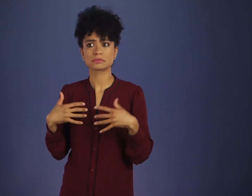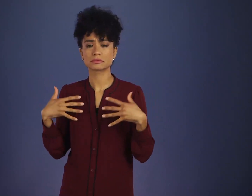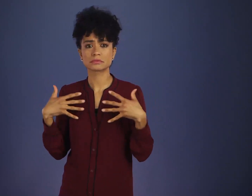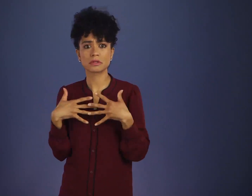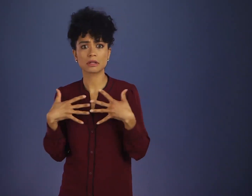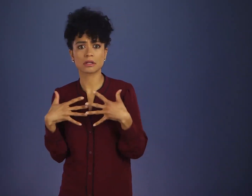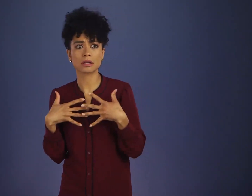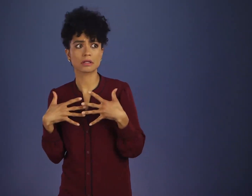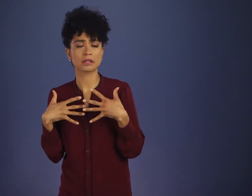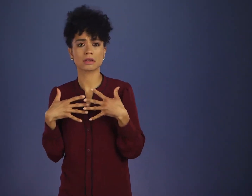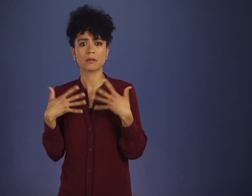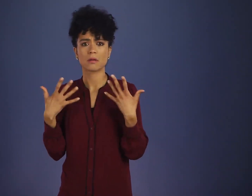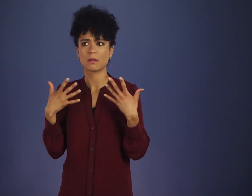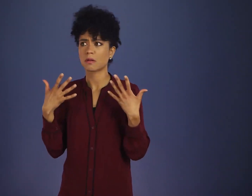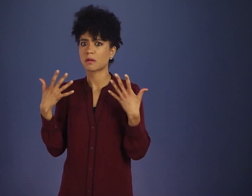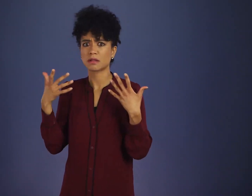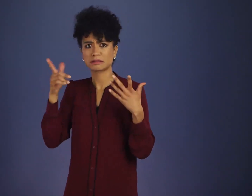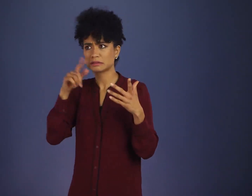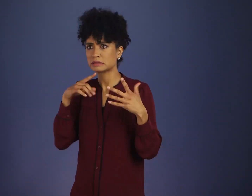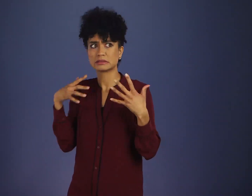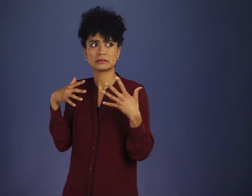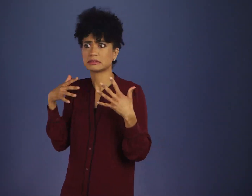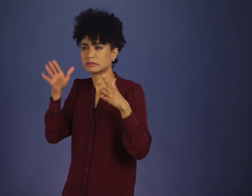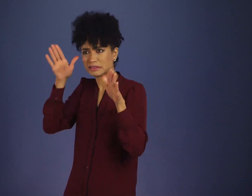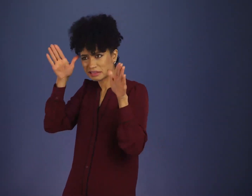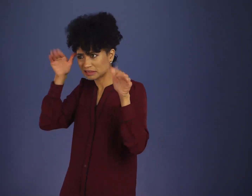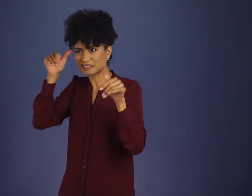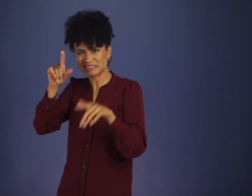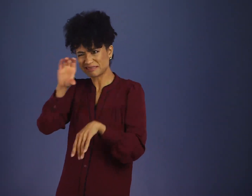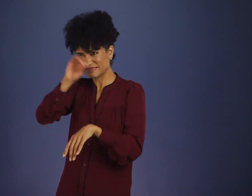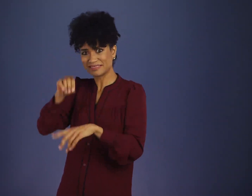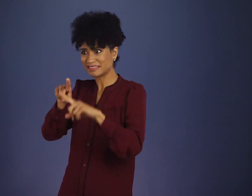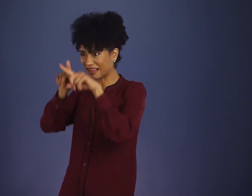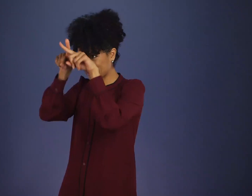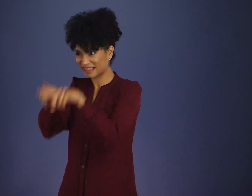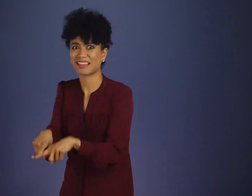How frequently we see a frightened human being determined to depend completely